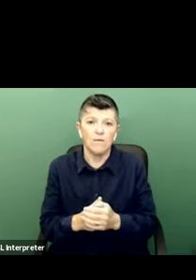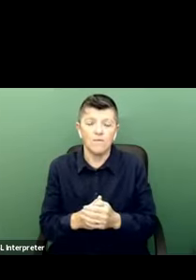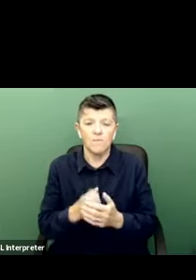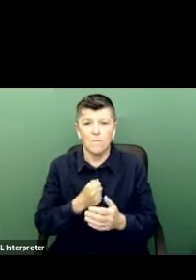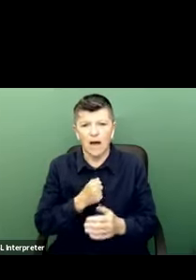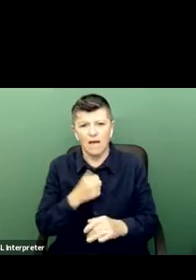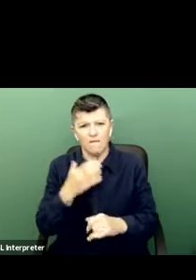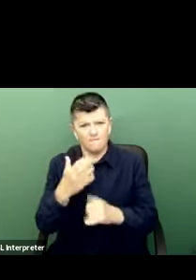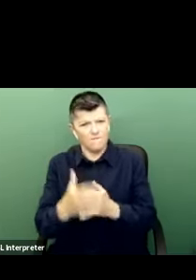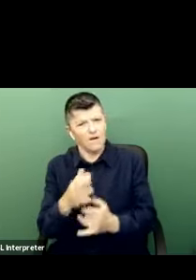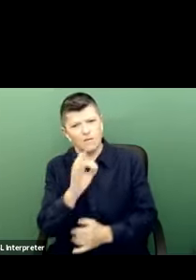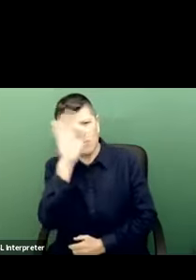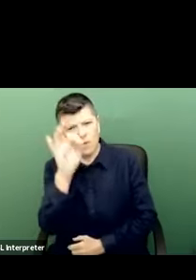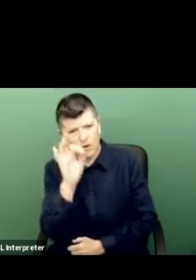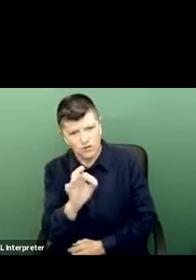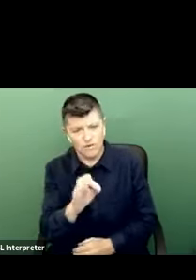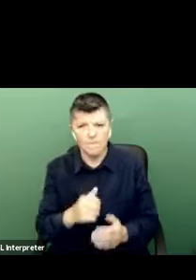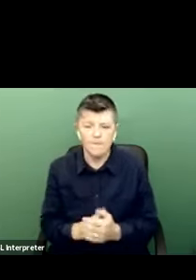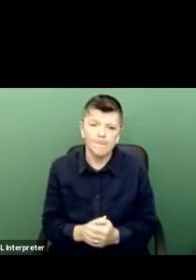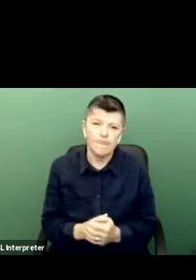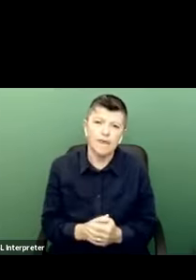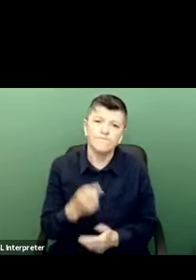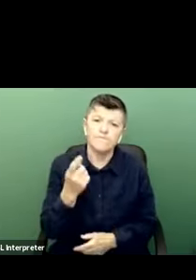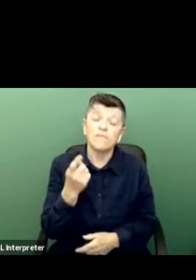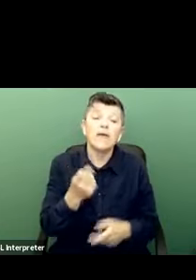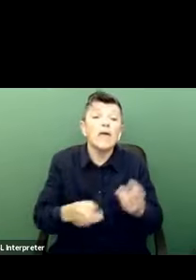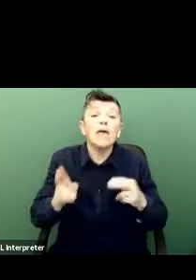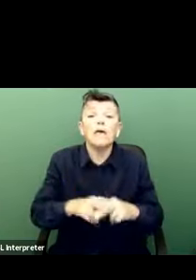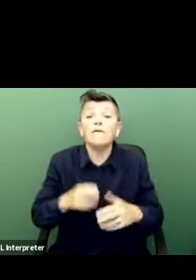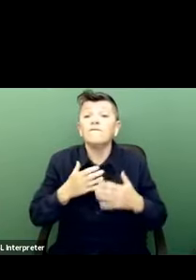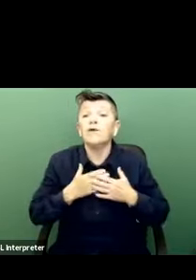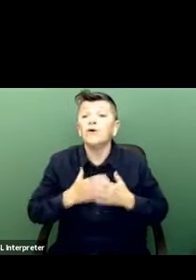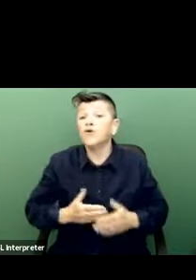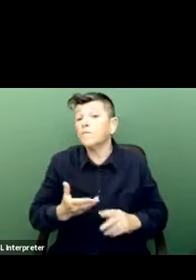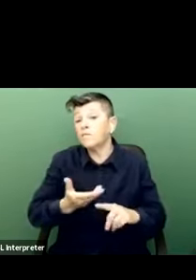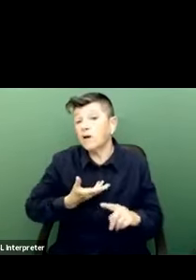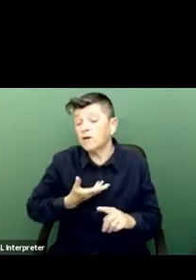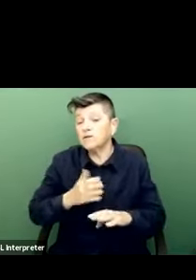recognition can inspire but not just that, but also other efforts